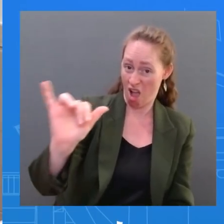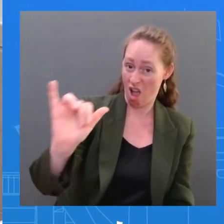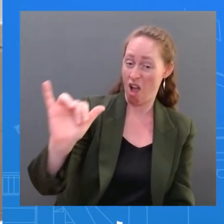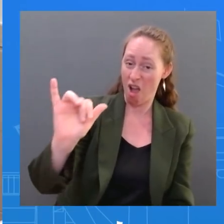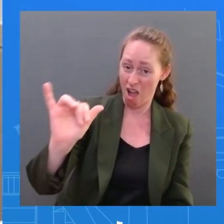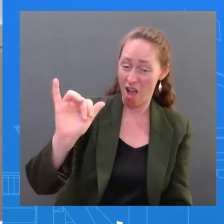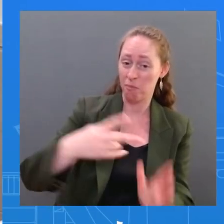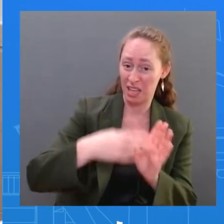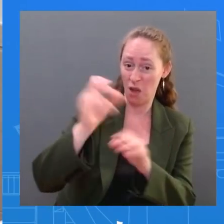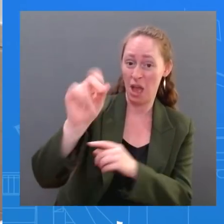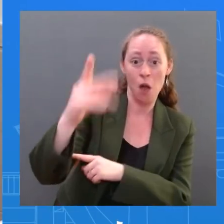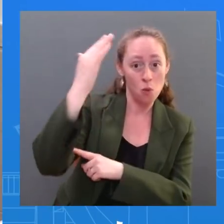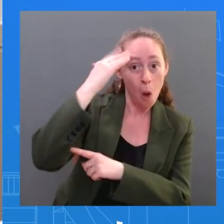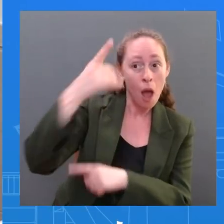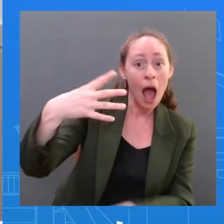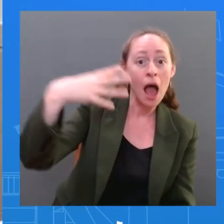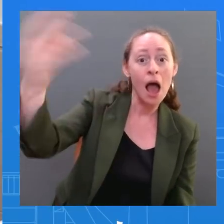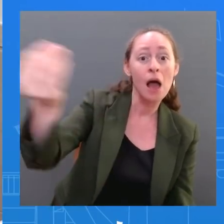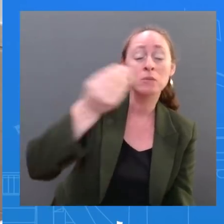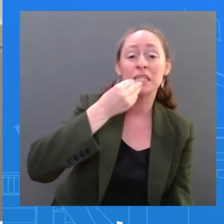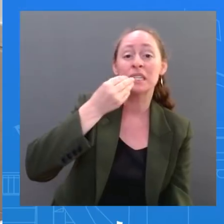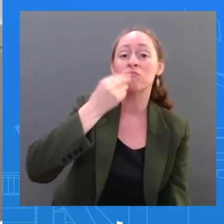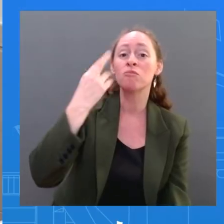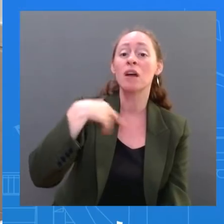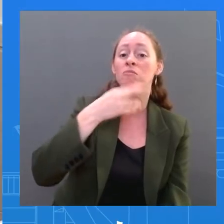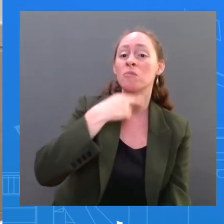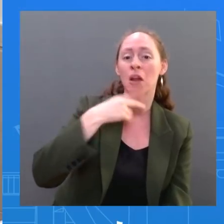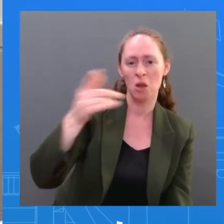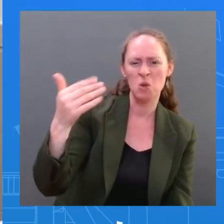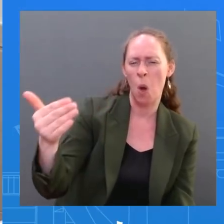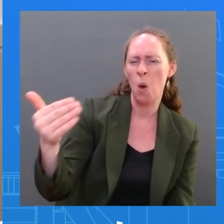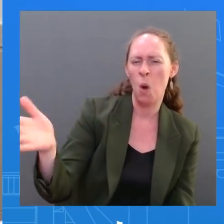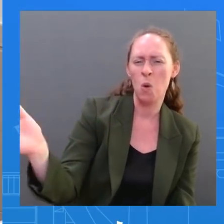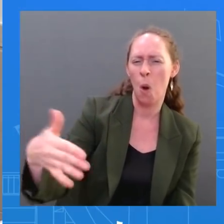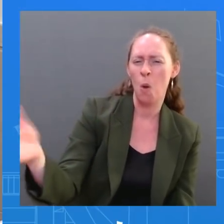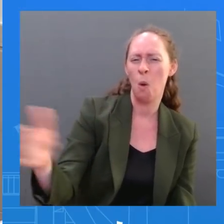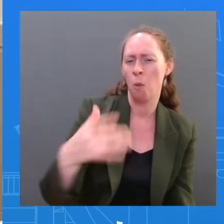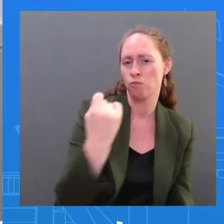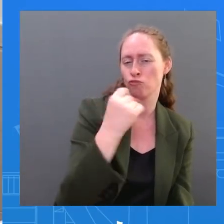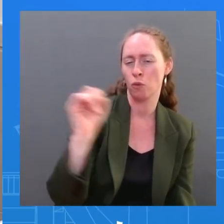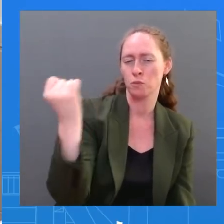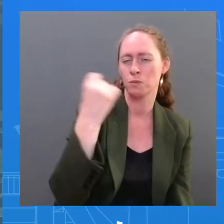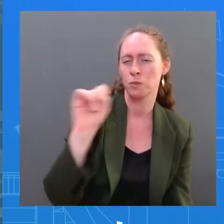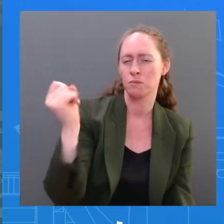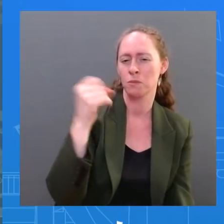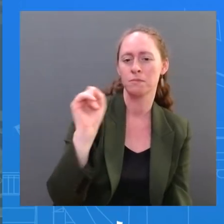The Press: -- that they can go and protest as long as they are what you consider peaceful? That's okay? Ms. Jean-Pierre: Well, we have said